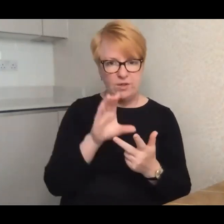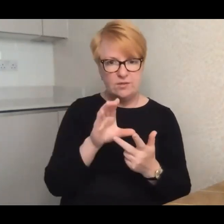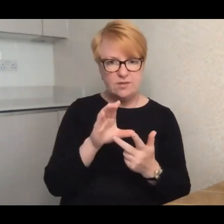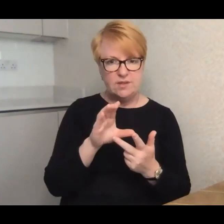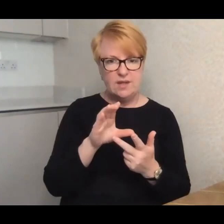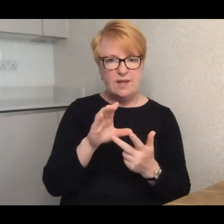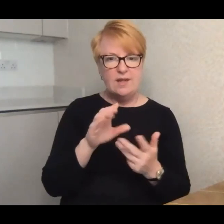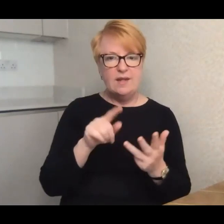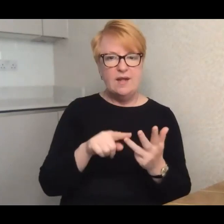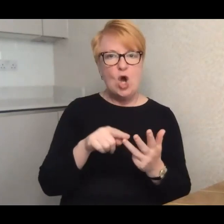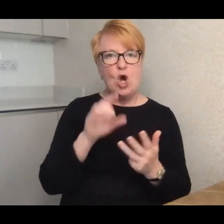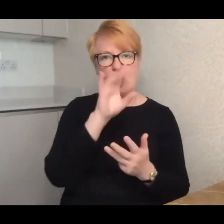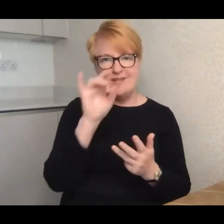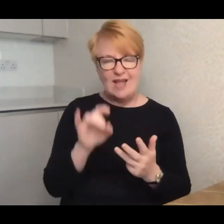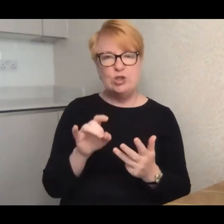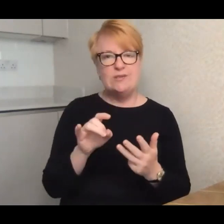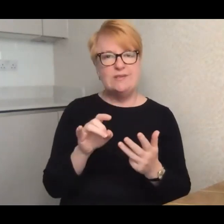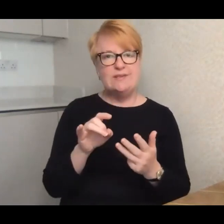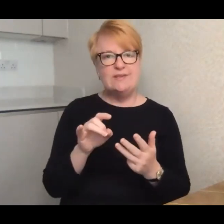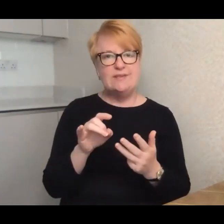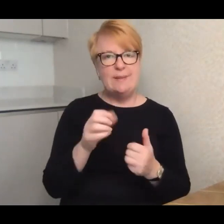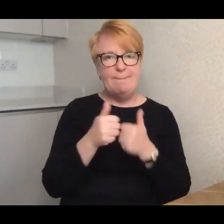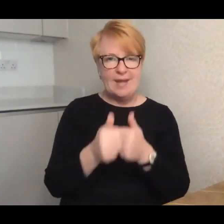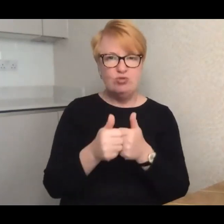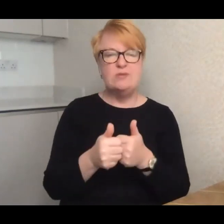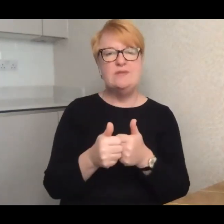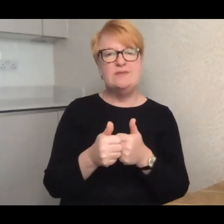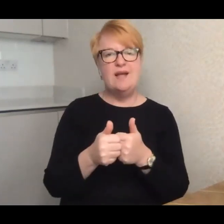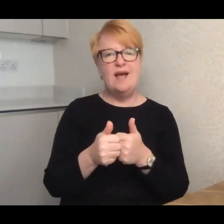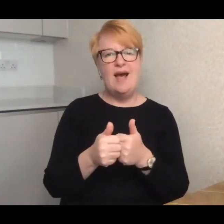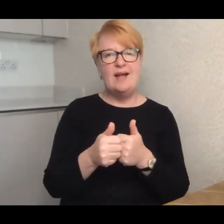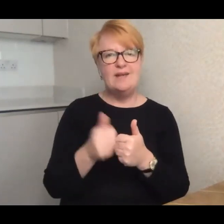Constellations Patrons and UP Supporters for supporting this programme and to our partners